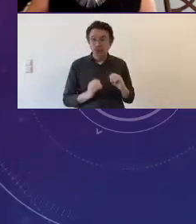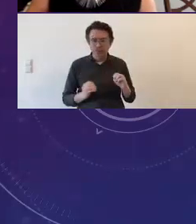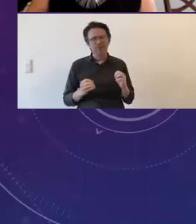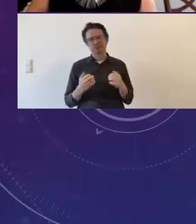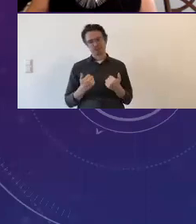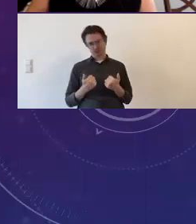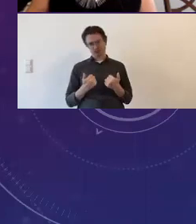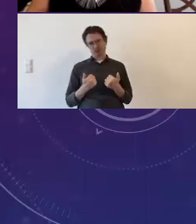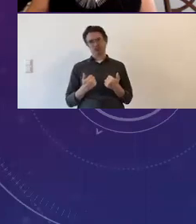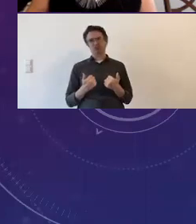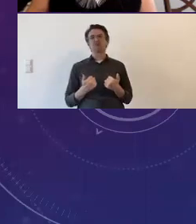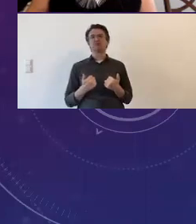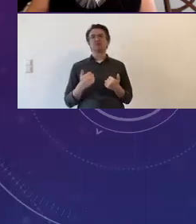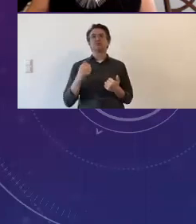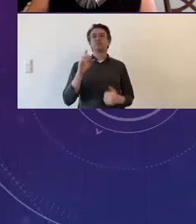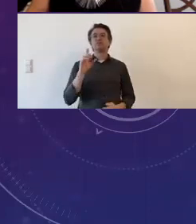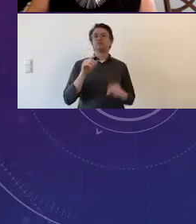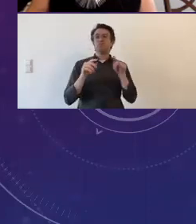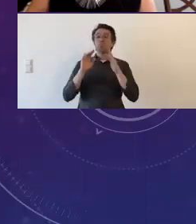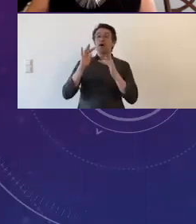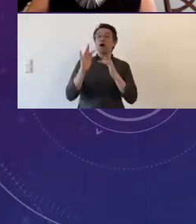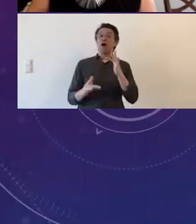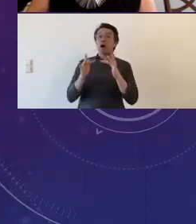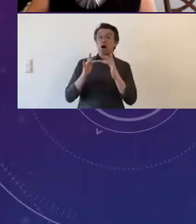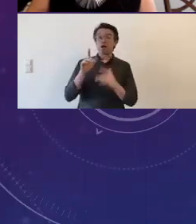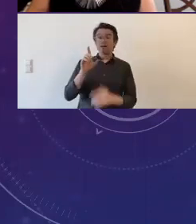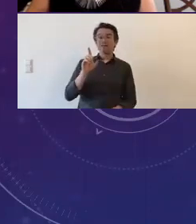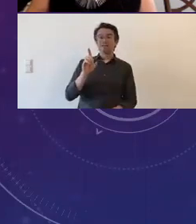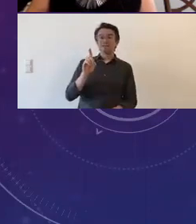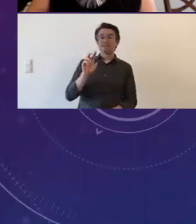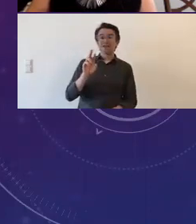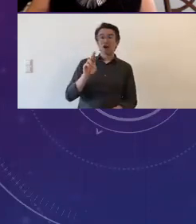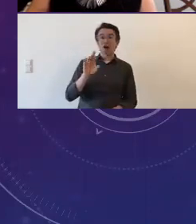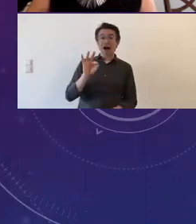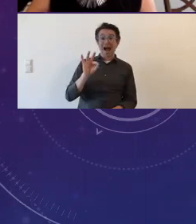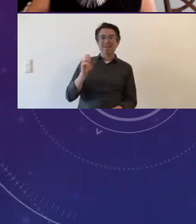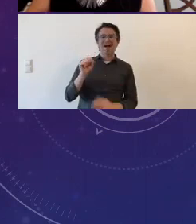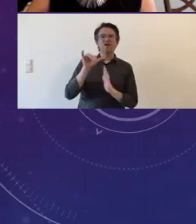on the D is inclusion 101 webinar page where you have to click to register and